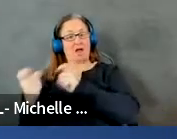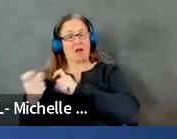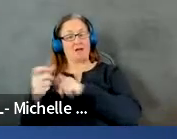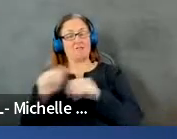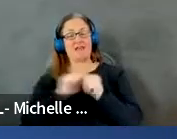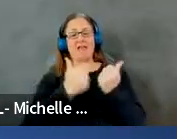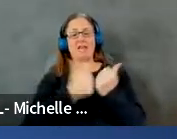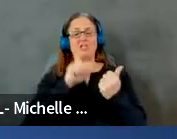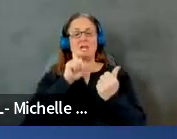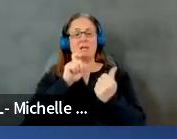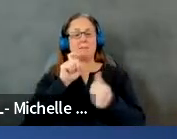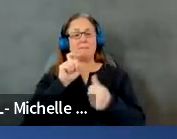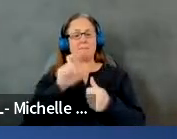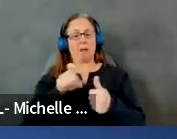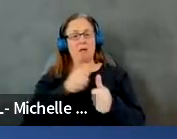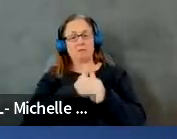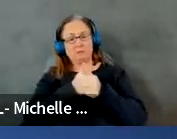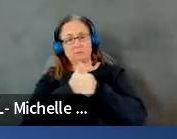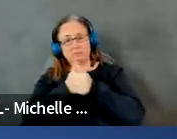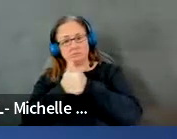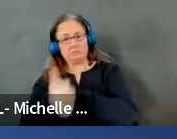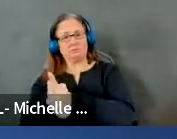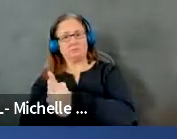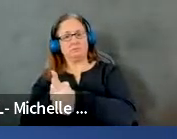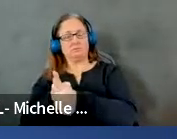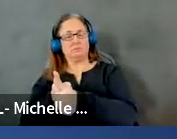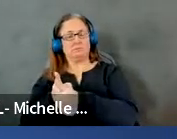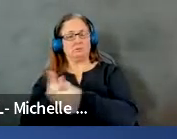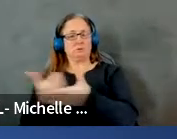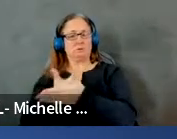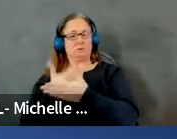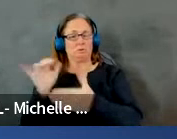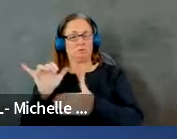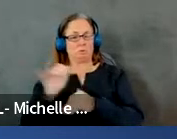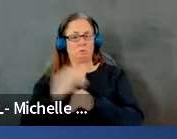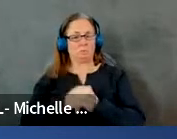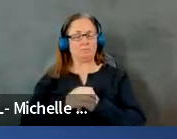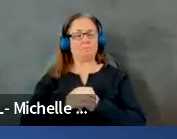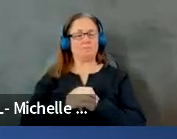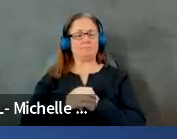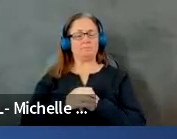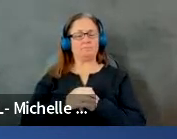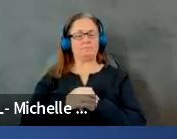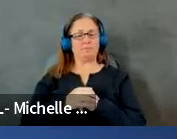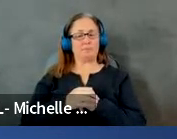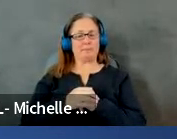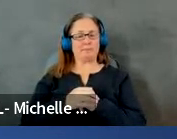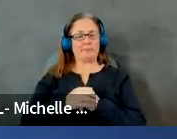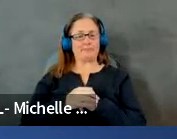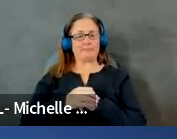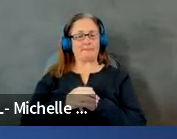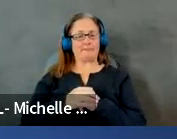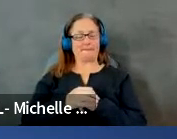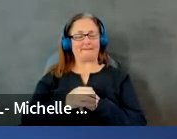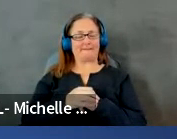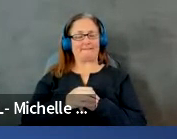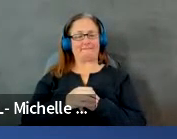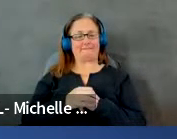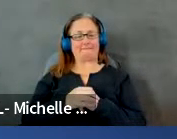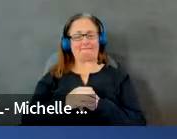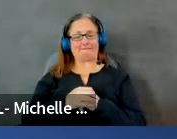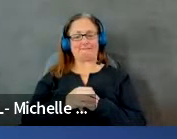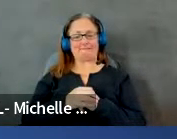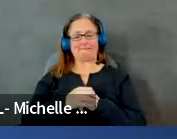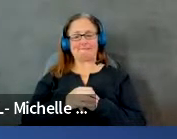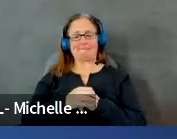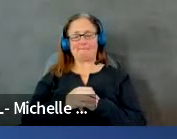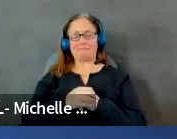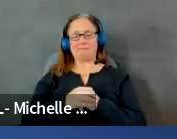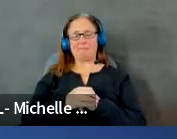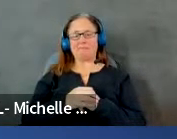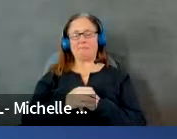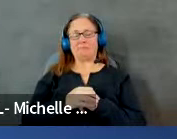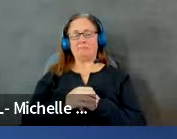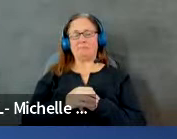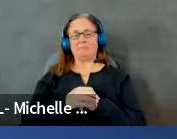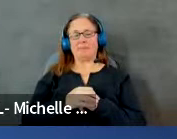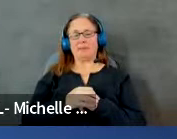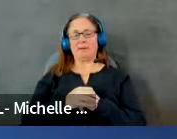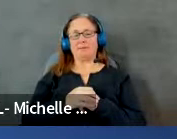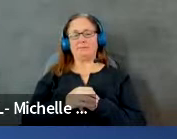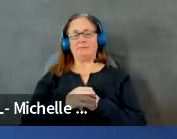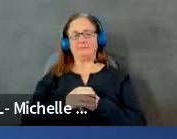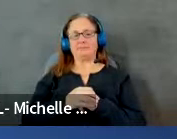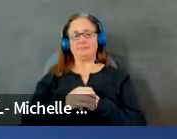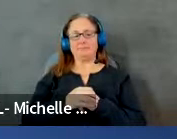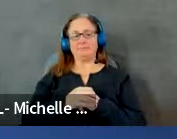keep this guidance up to date as well. Go to the next one. We also recommended